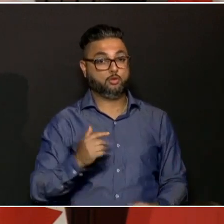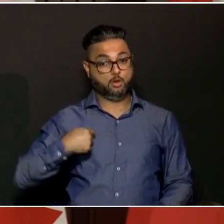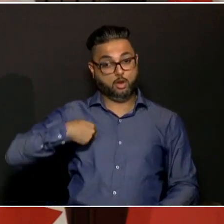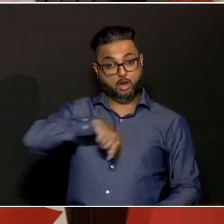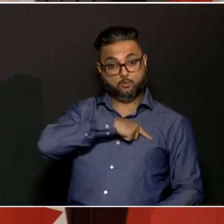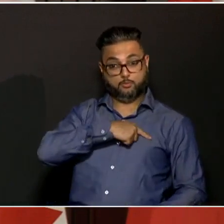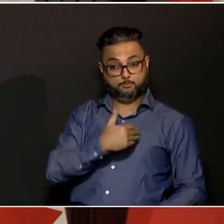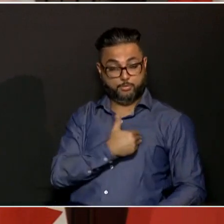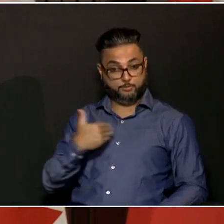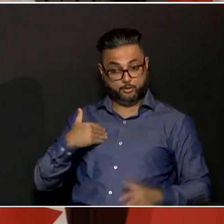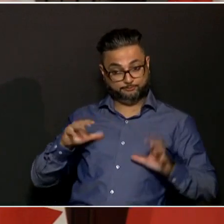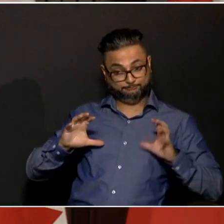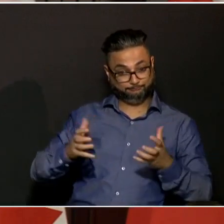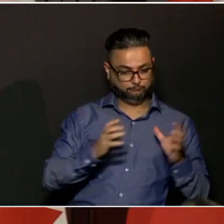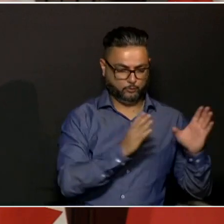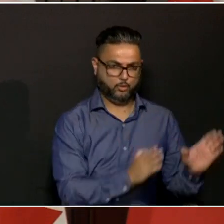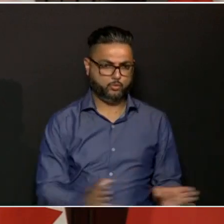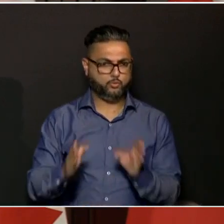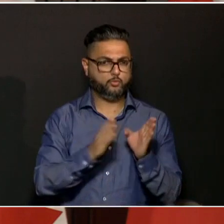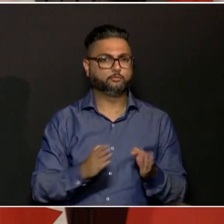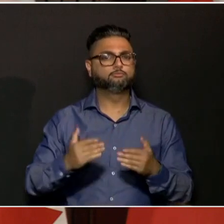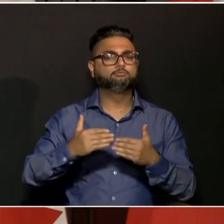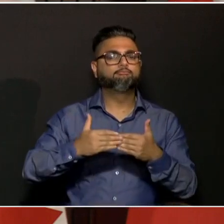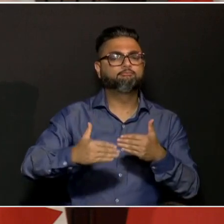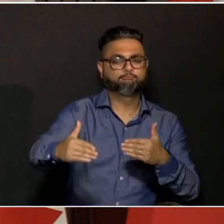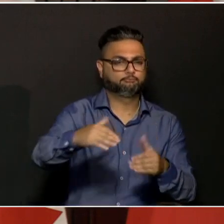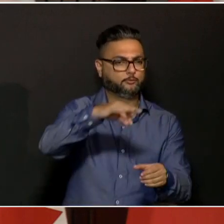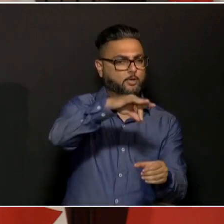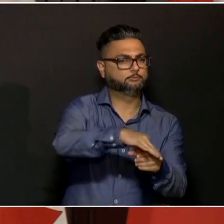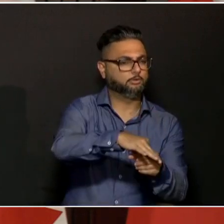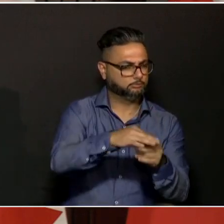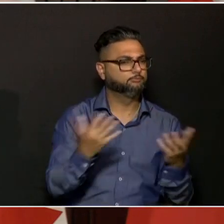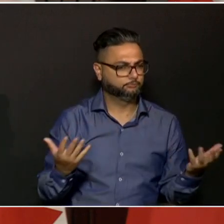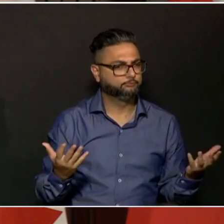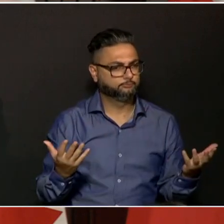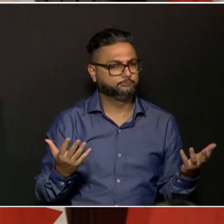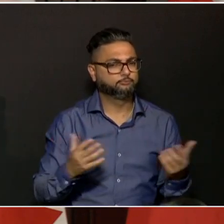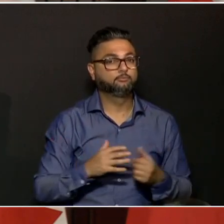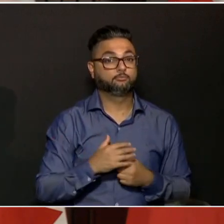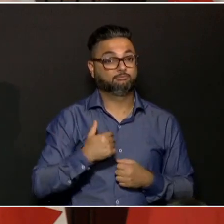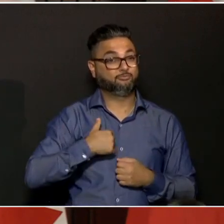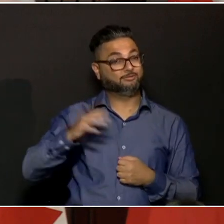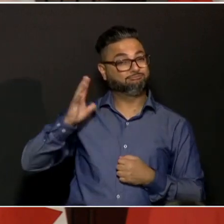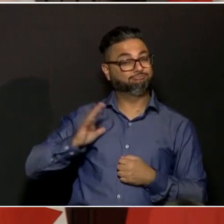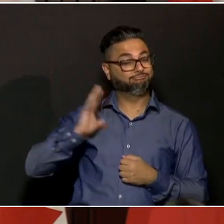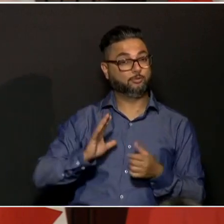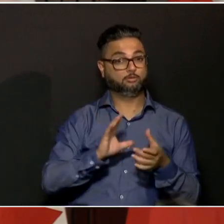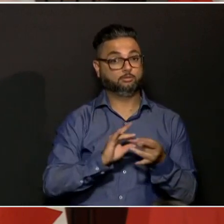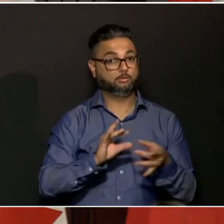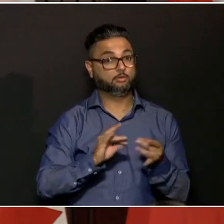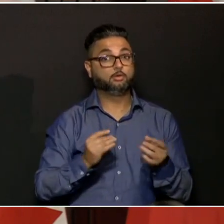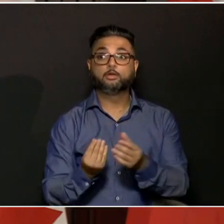we want to get our folks prepared for the election, I have said before,